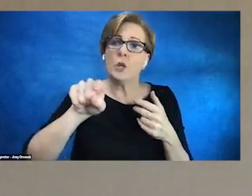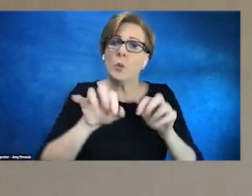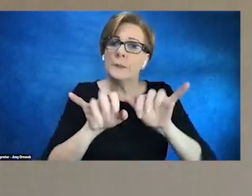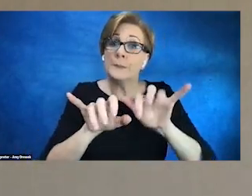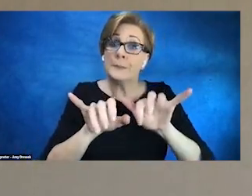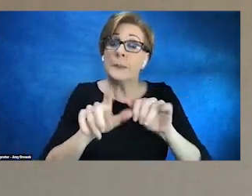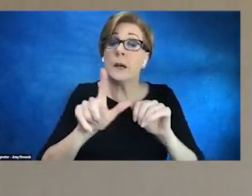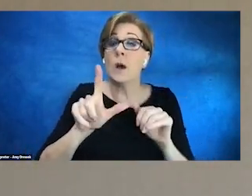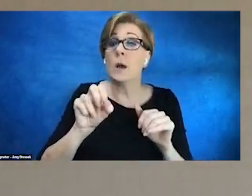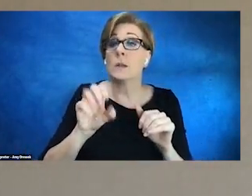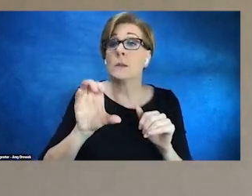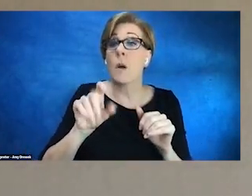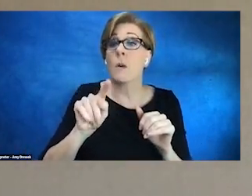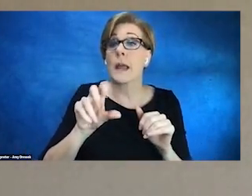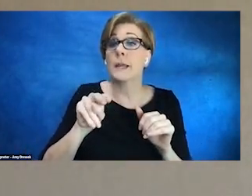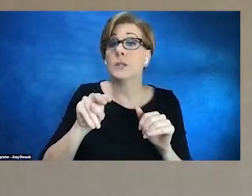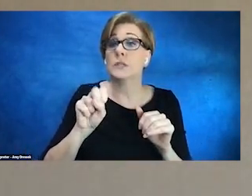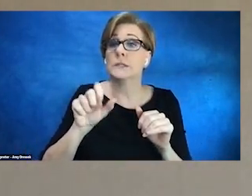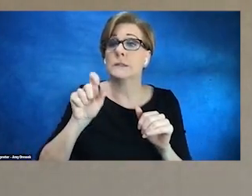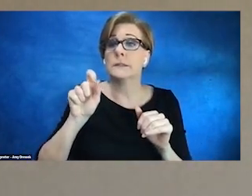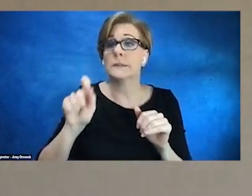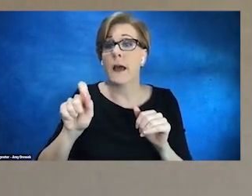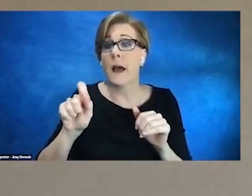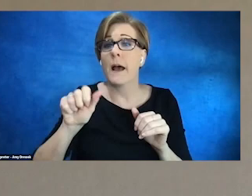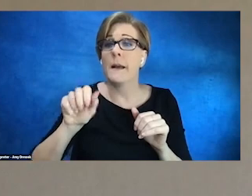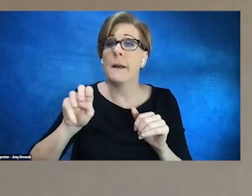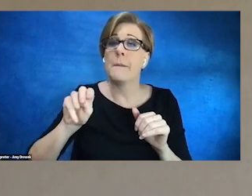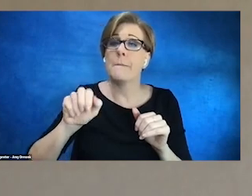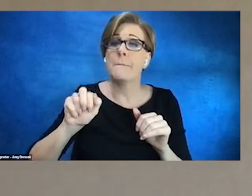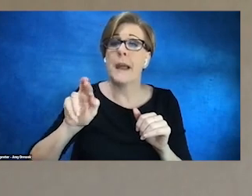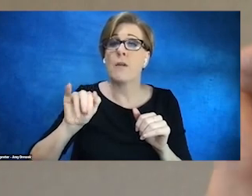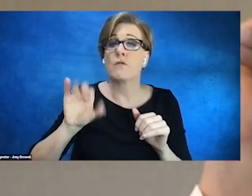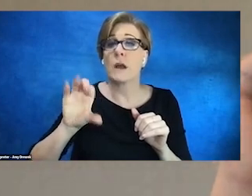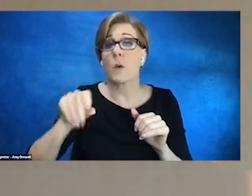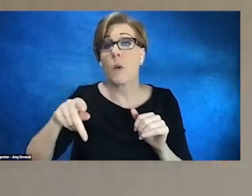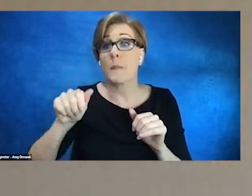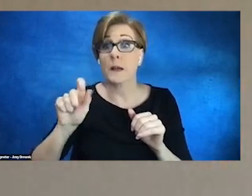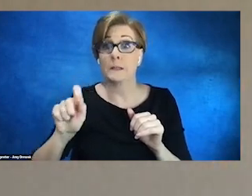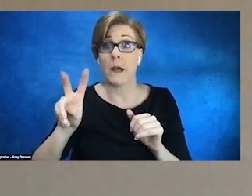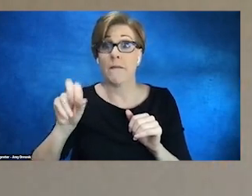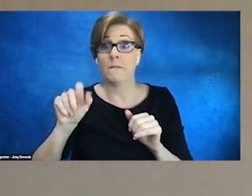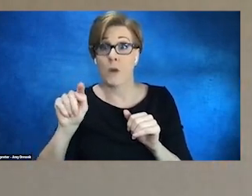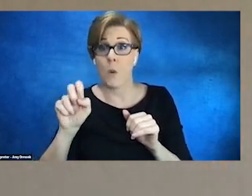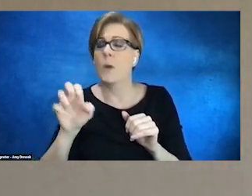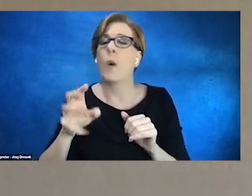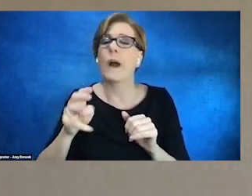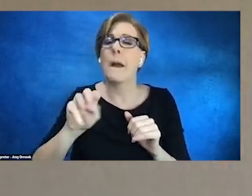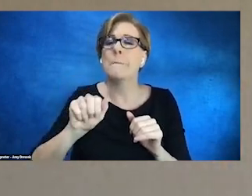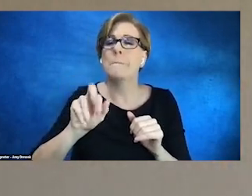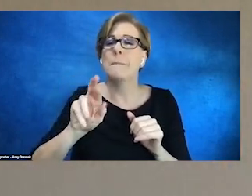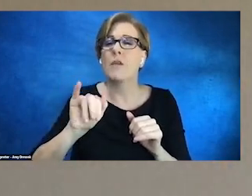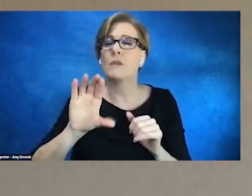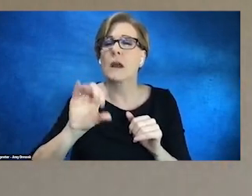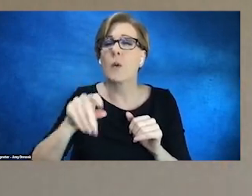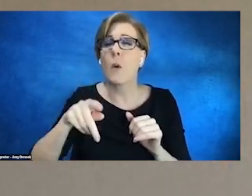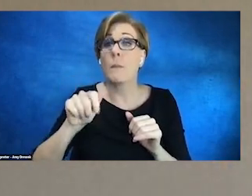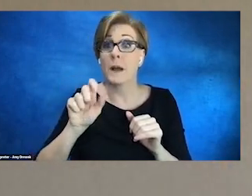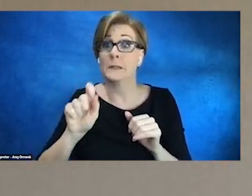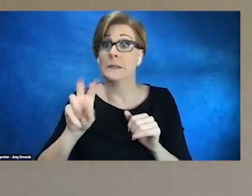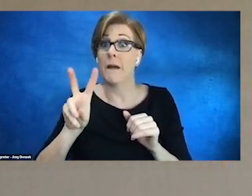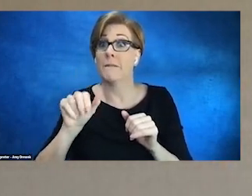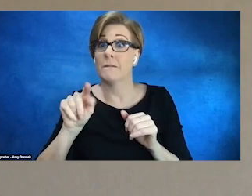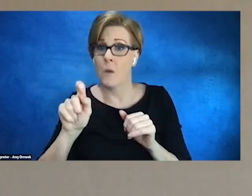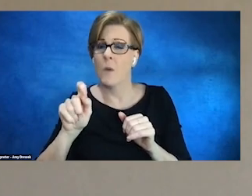to Locations.Maricopa.Vote or Maricopa.Vote you can find our what type of ID is allowed for a voter so